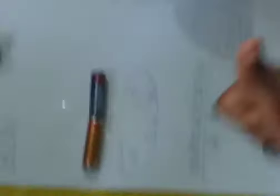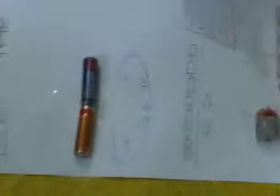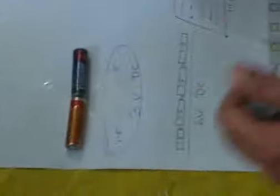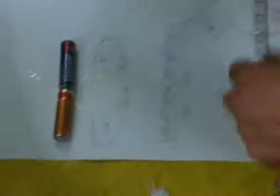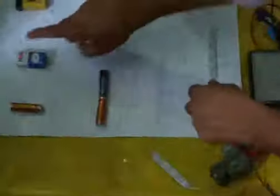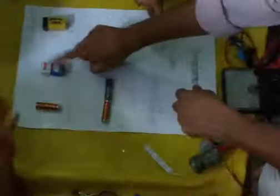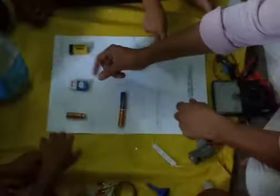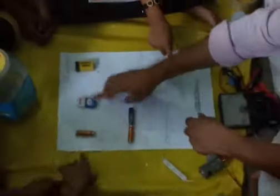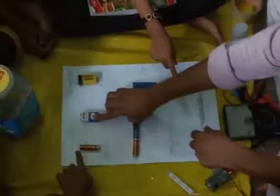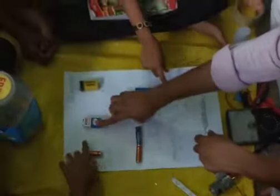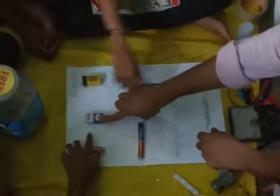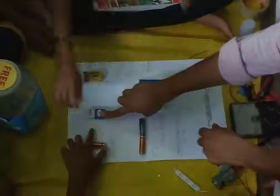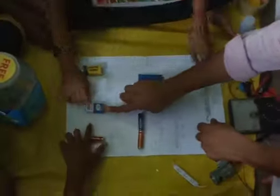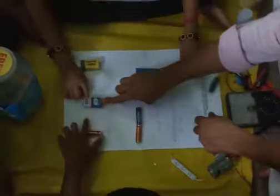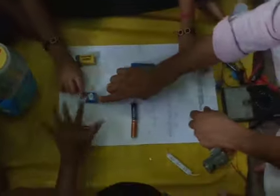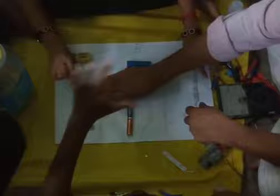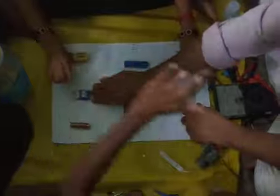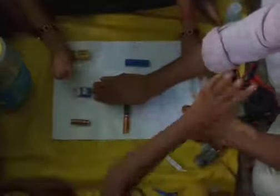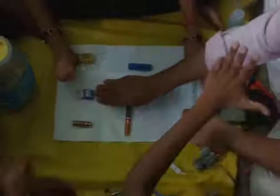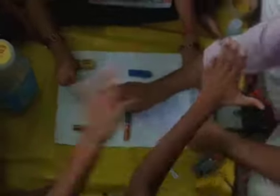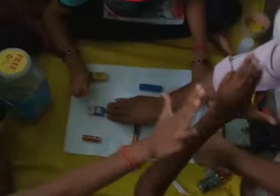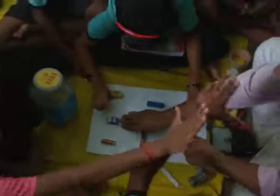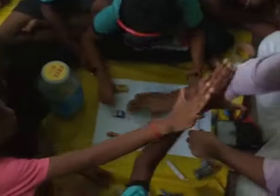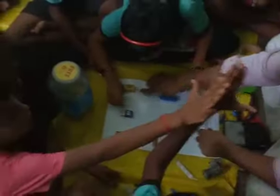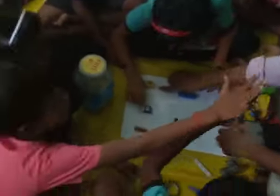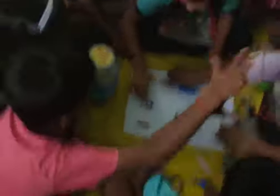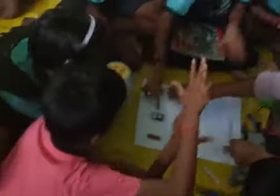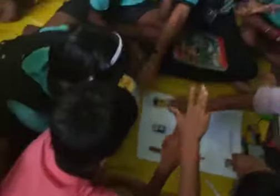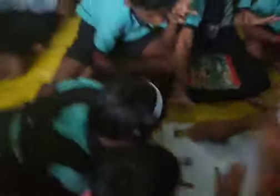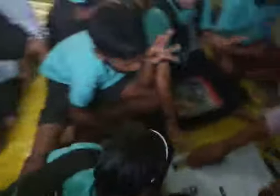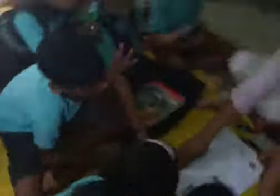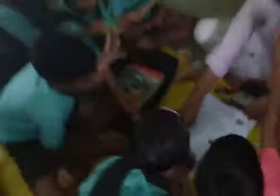the founder of happy hands school for the deaf mr sibaji panda conducting an